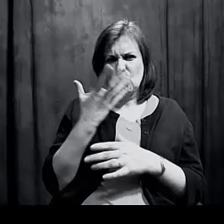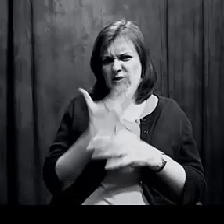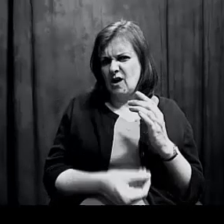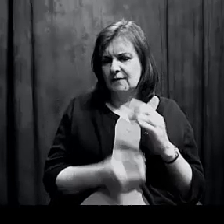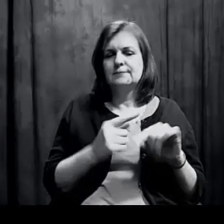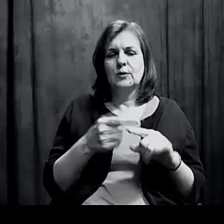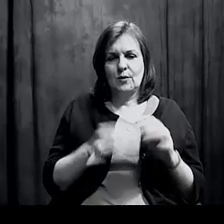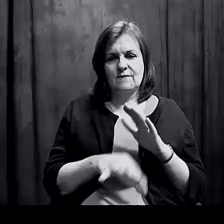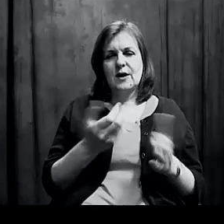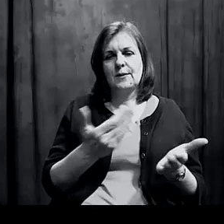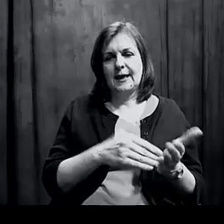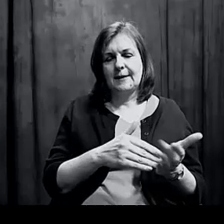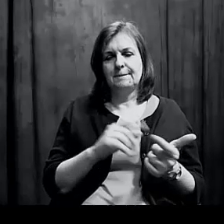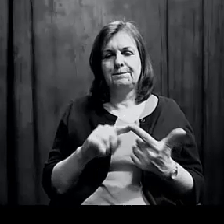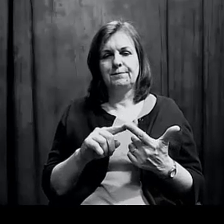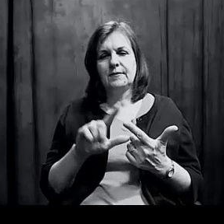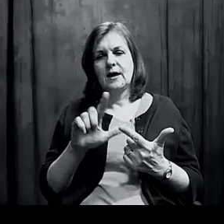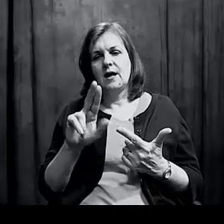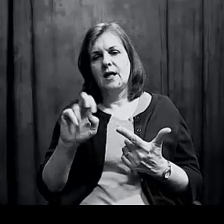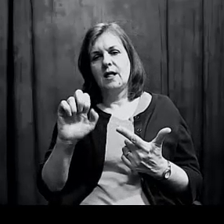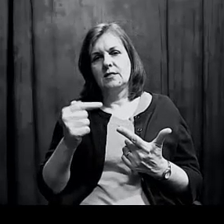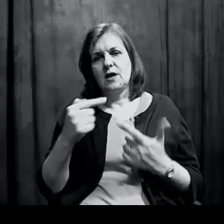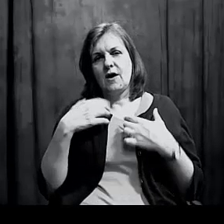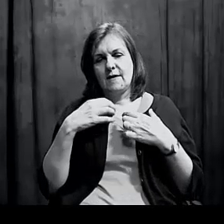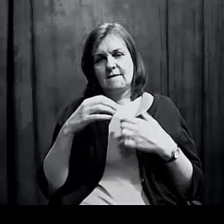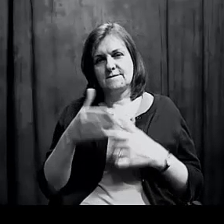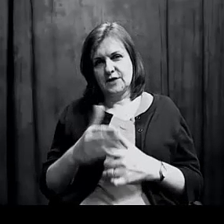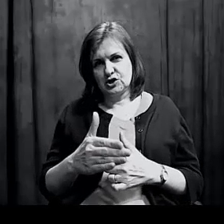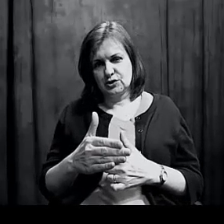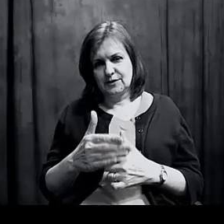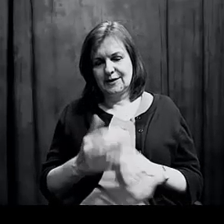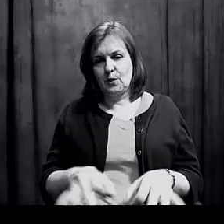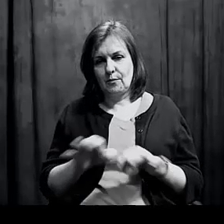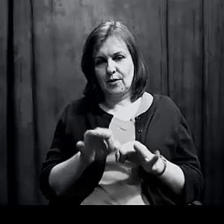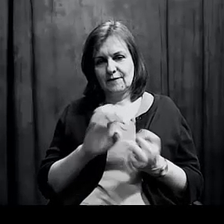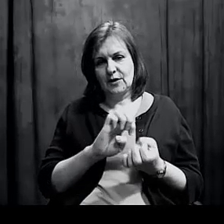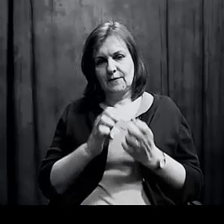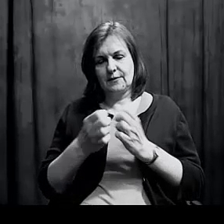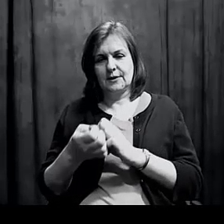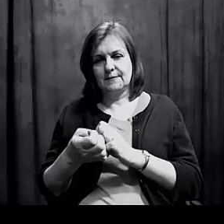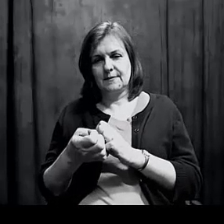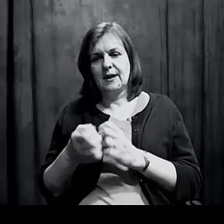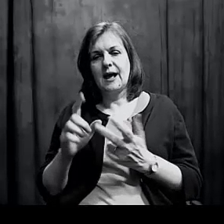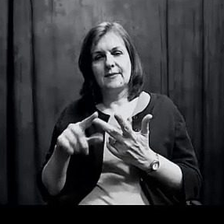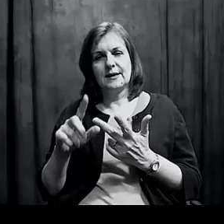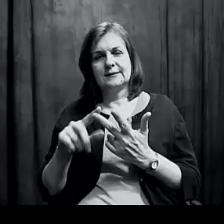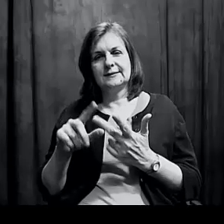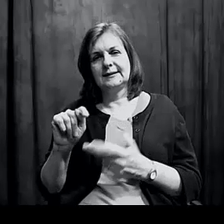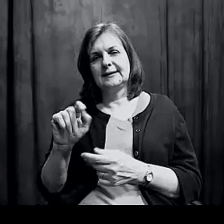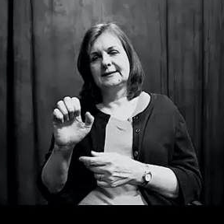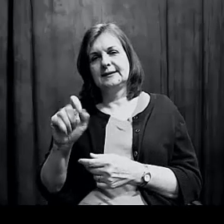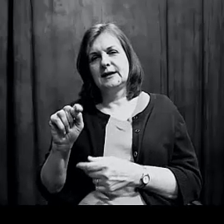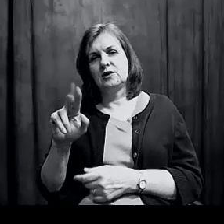but they've been found again - lungfish we've talked about before critical evolutionarily to show plate tectonics